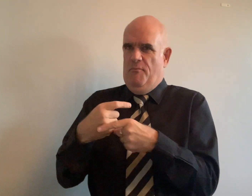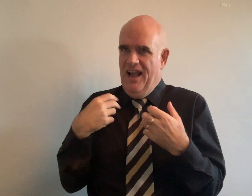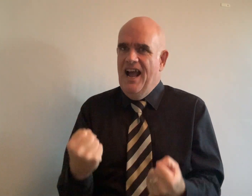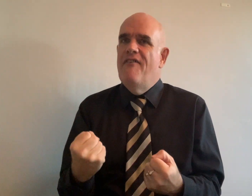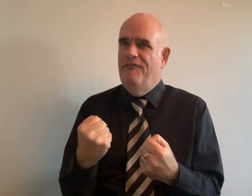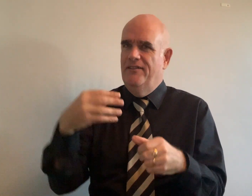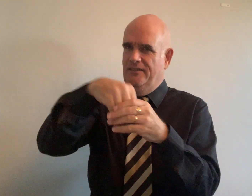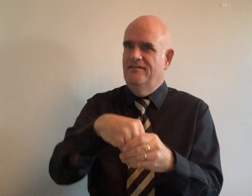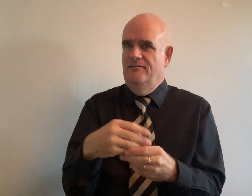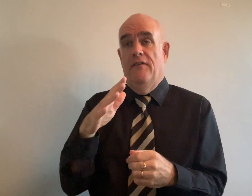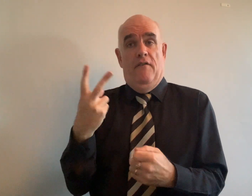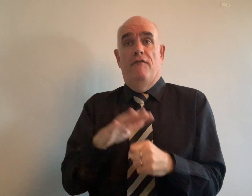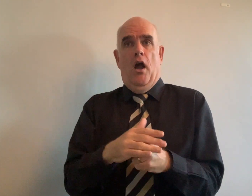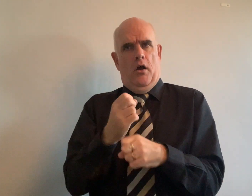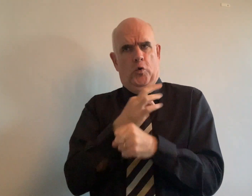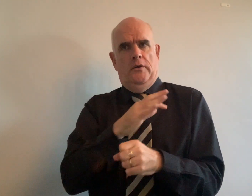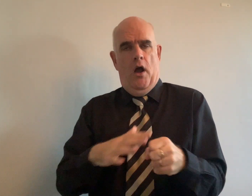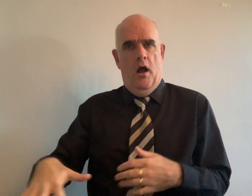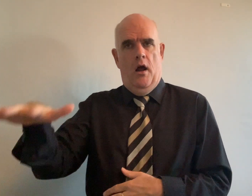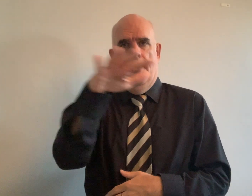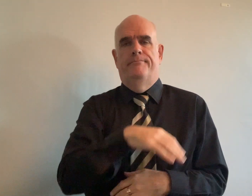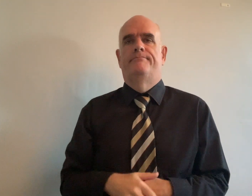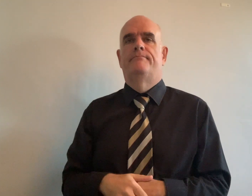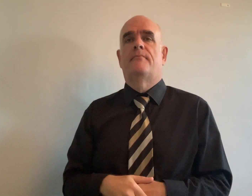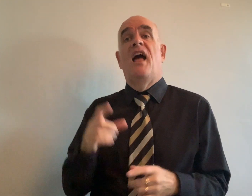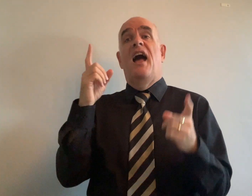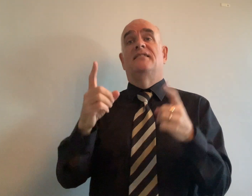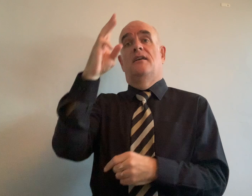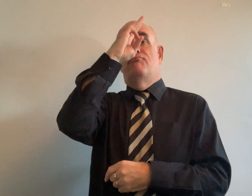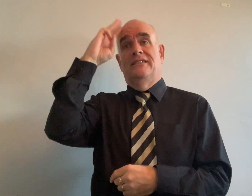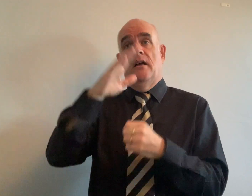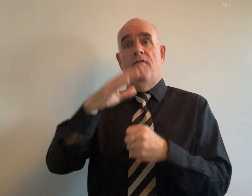cooperating and working with the measures suggested to us for the good of all.